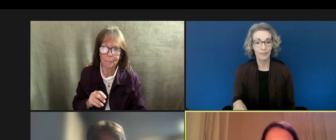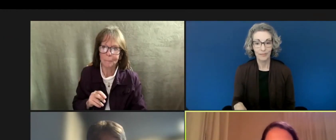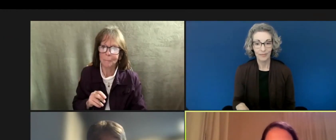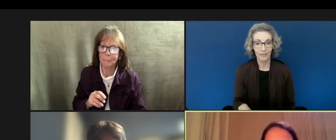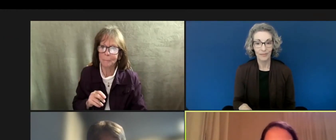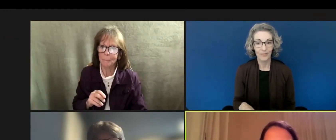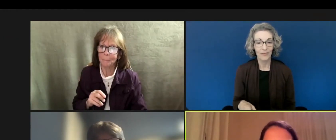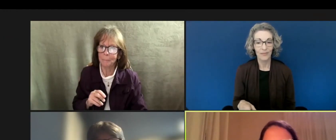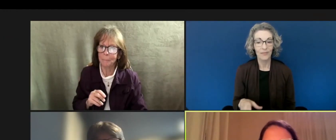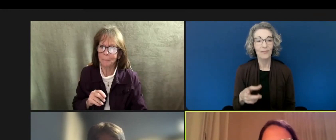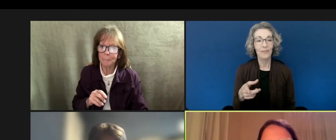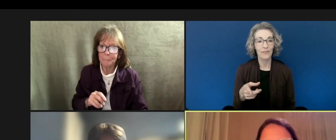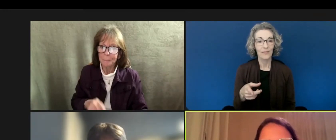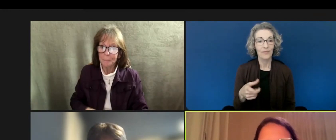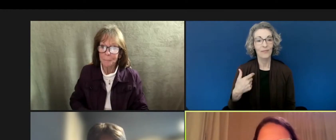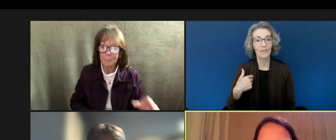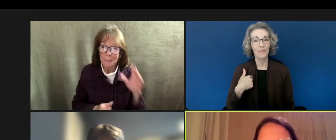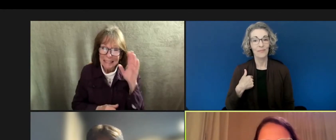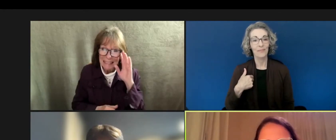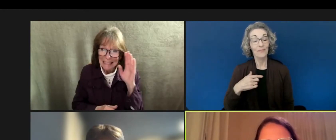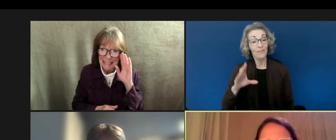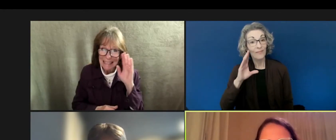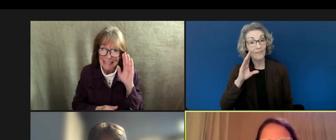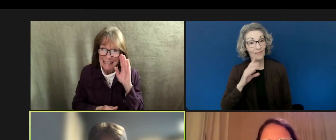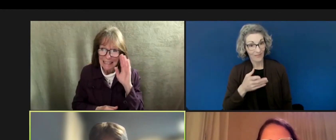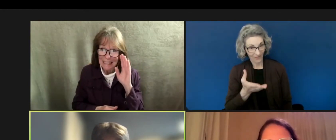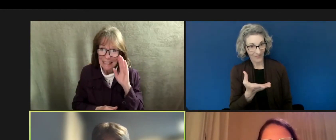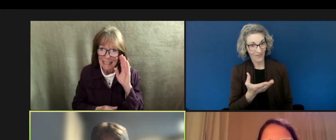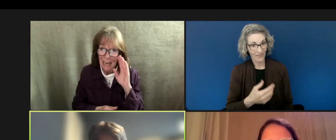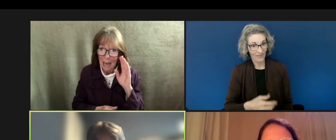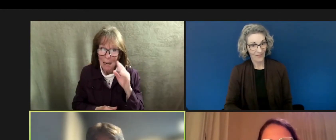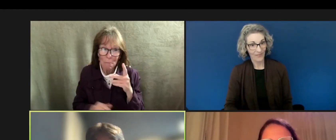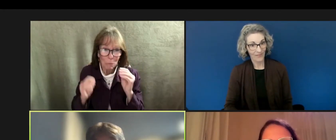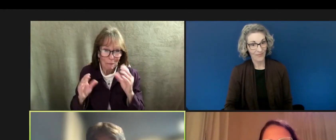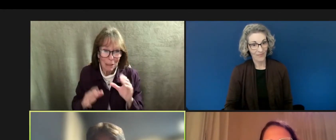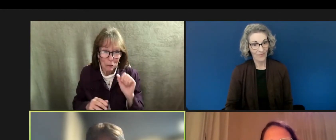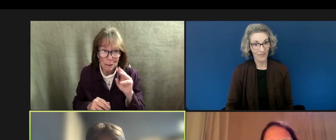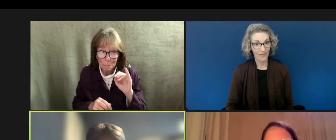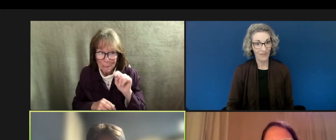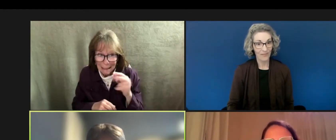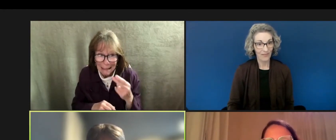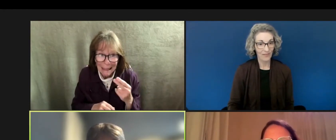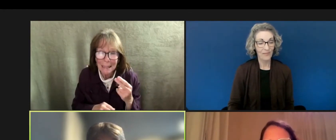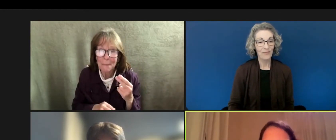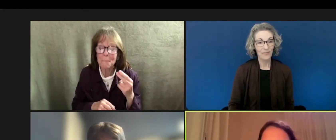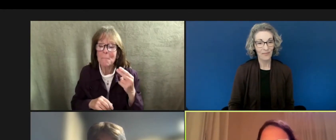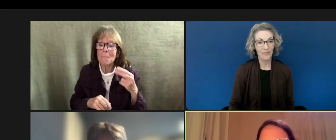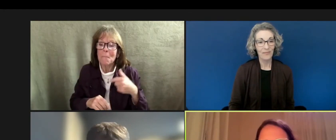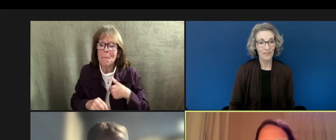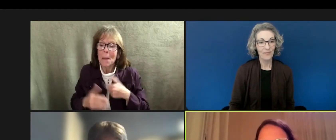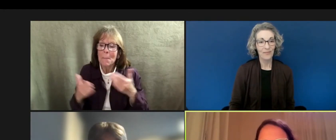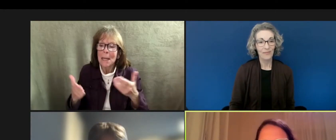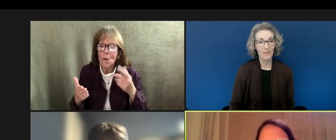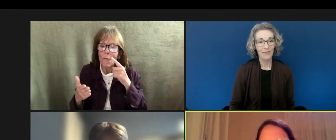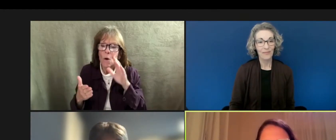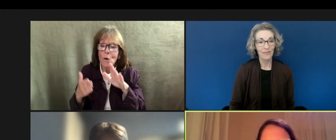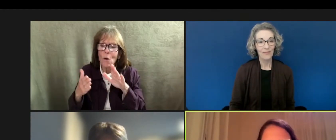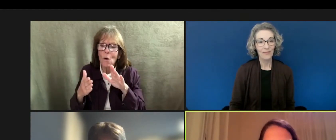Hi, Professor Smith. Hi >> Hi, I'm here for the open office hour. Sure. >> Is it okay?